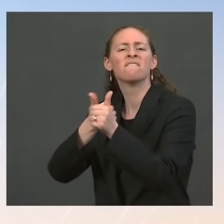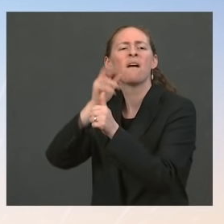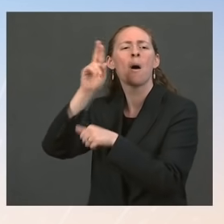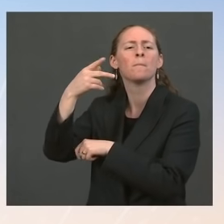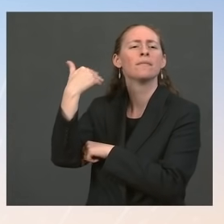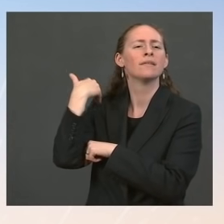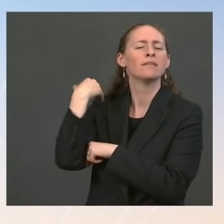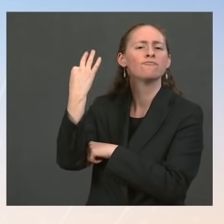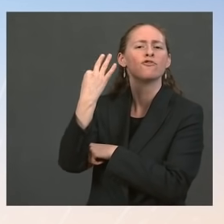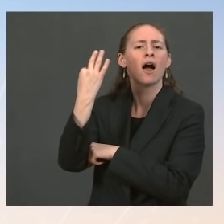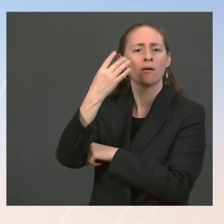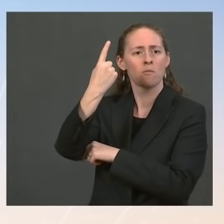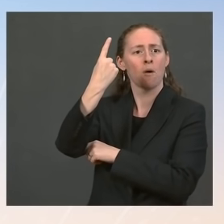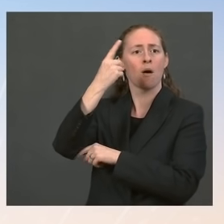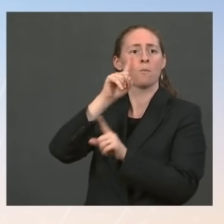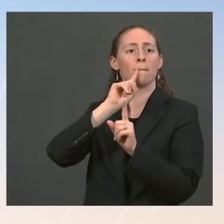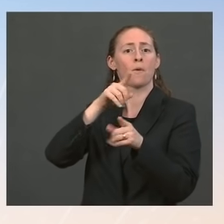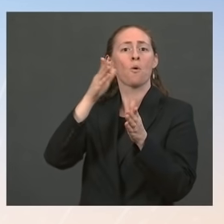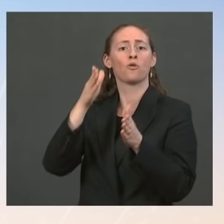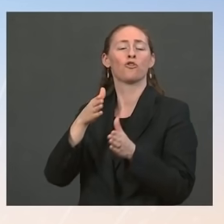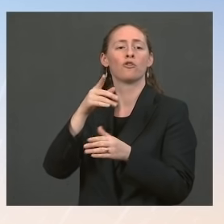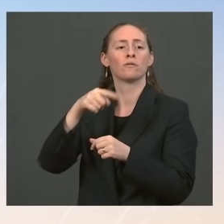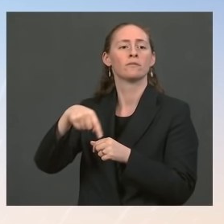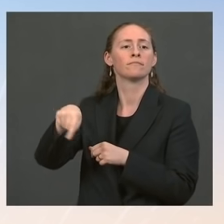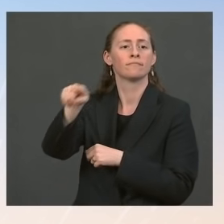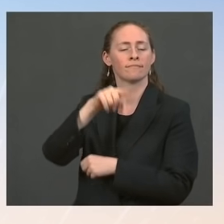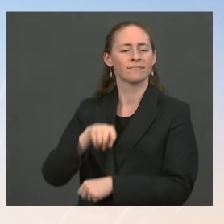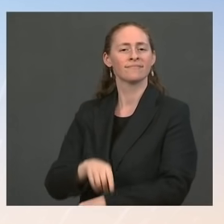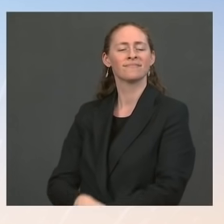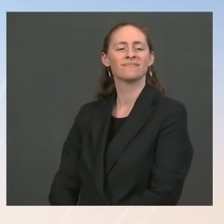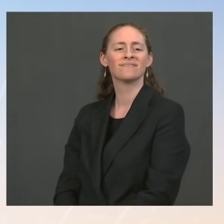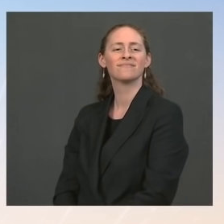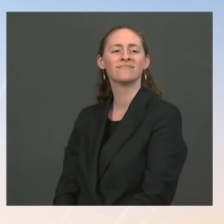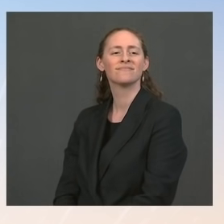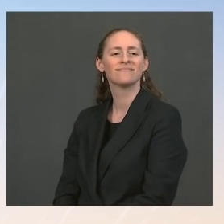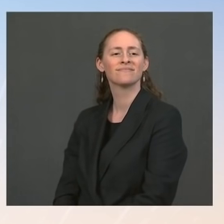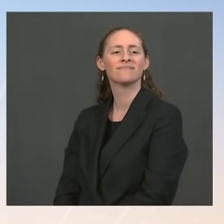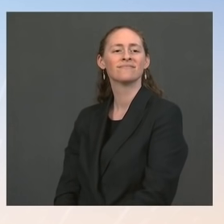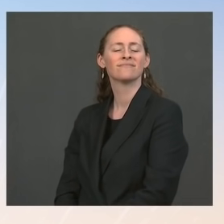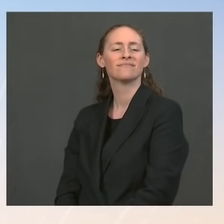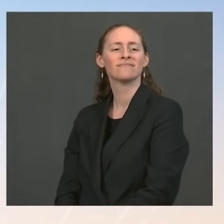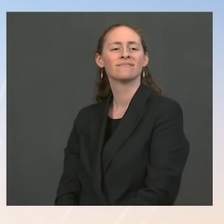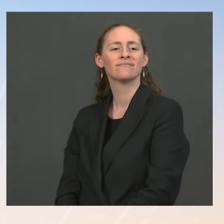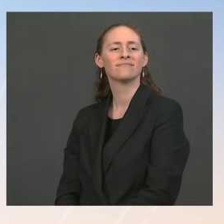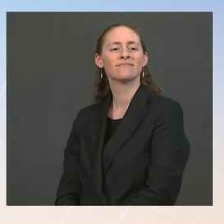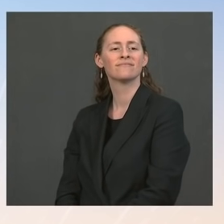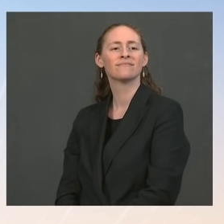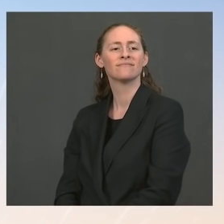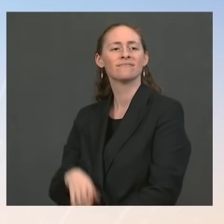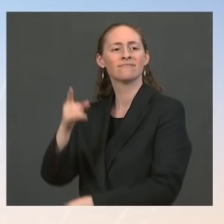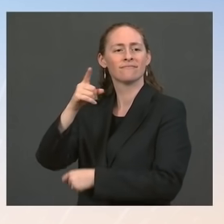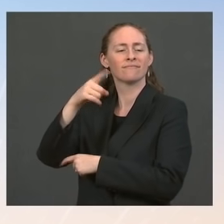had planned to kidnap Julian Assange? How concerned is the White House about these reports? Is it going to going to investigate them?